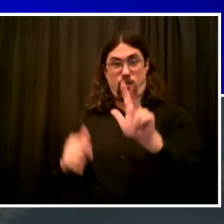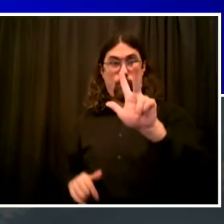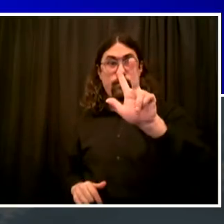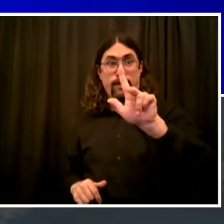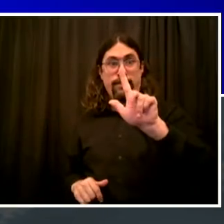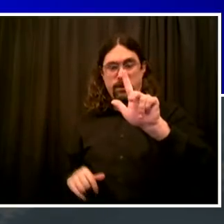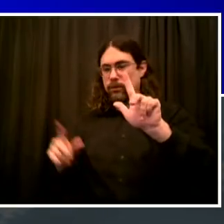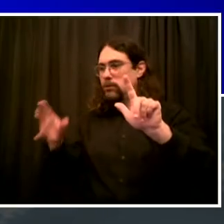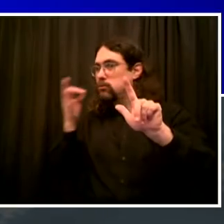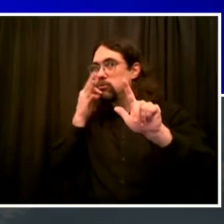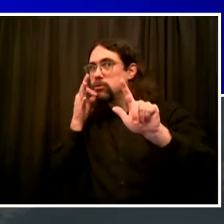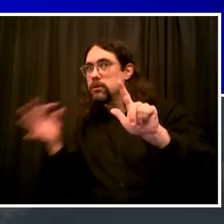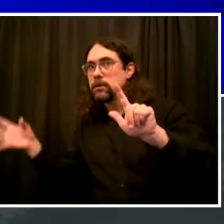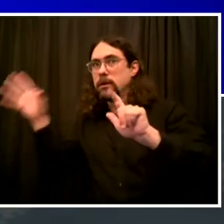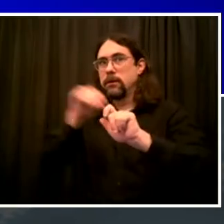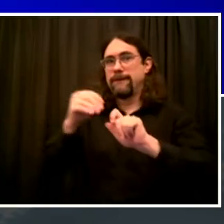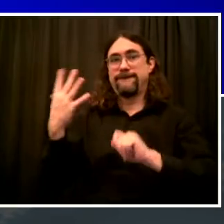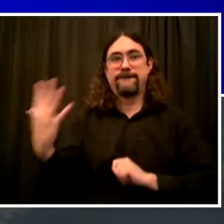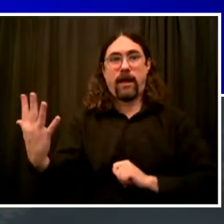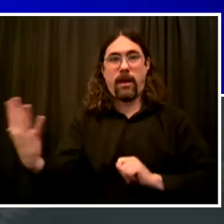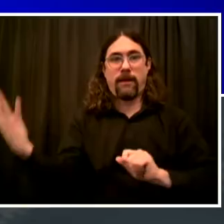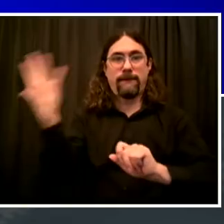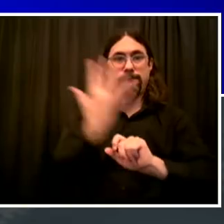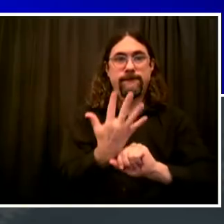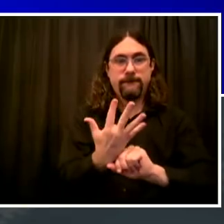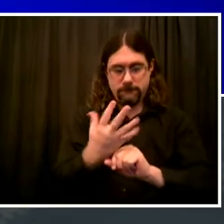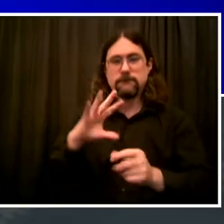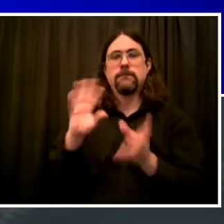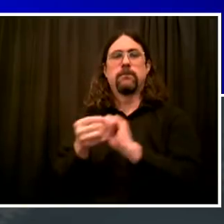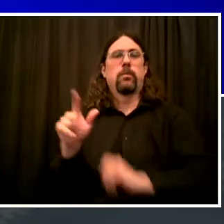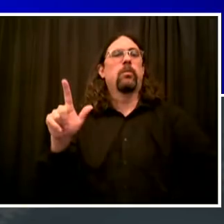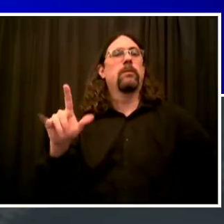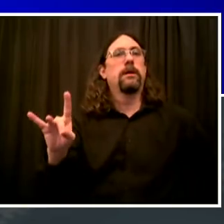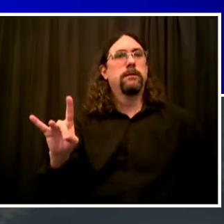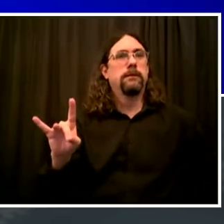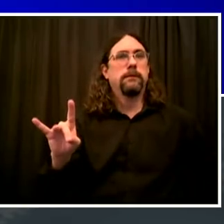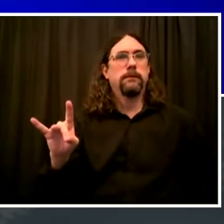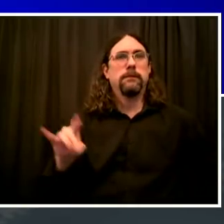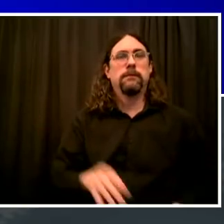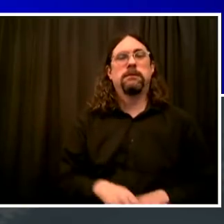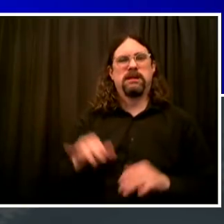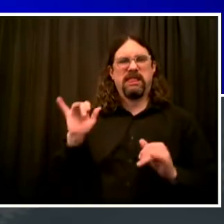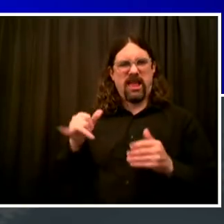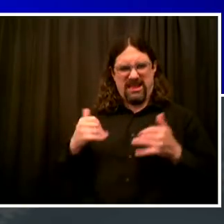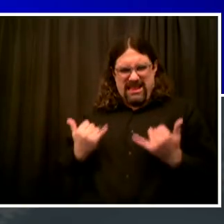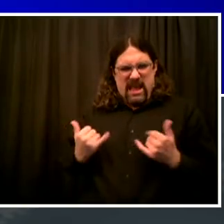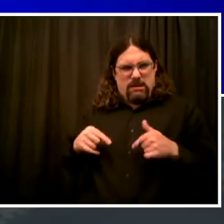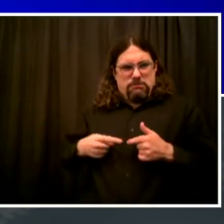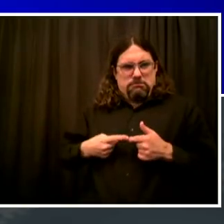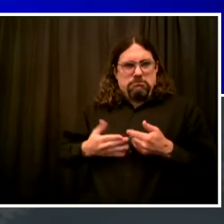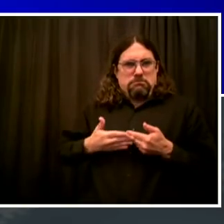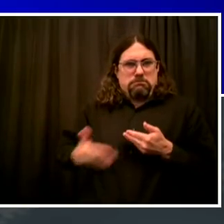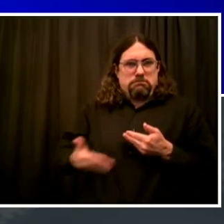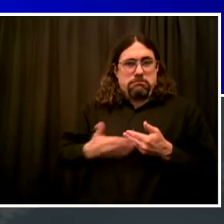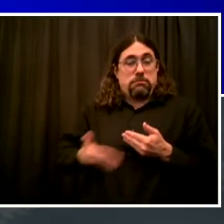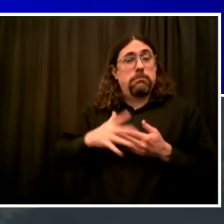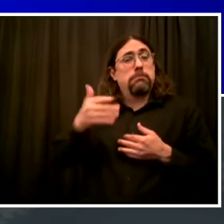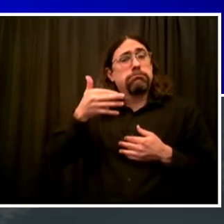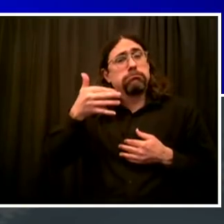OF ONE MEDICAL AND A LOCAL 1199. THA'TS 28 SITES. MORE SITES COMING ONLINE QUICKLY.